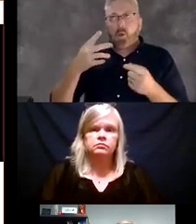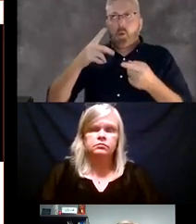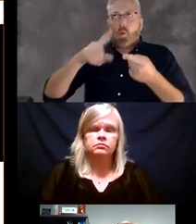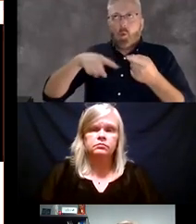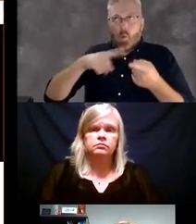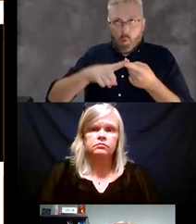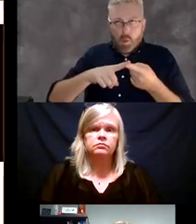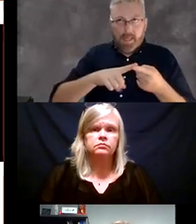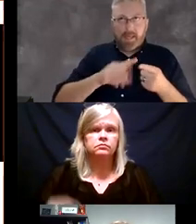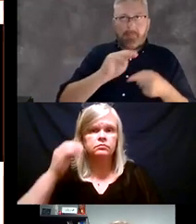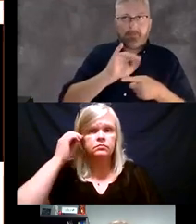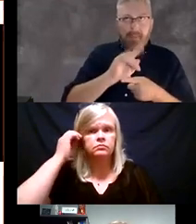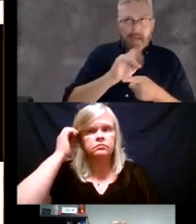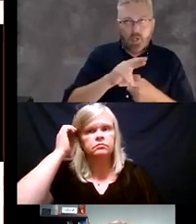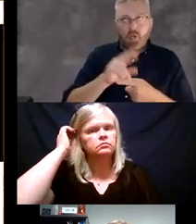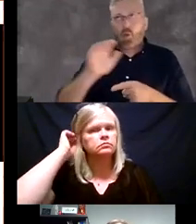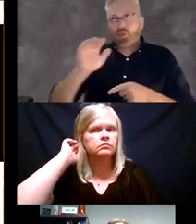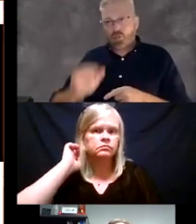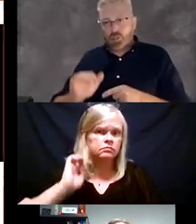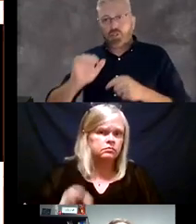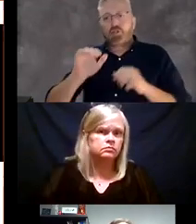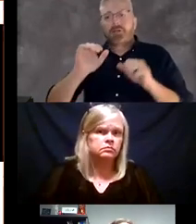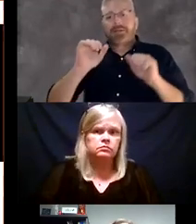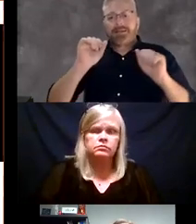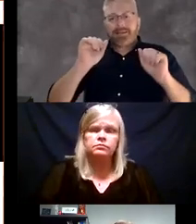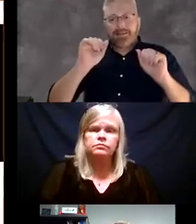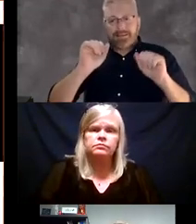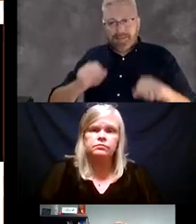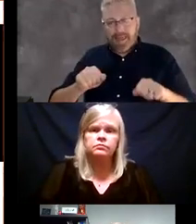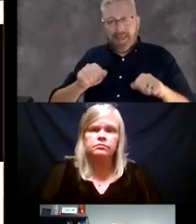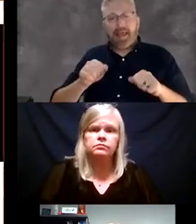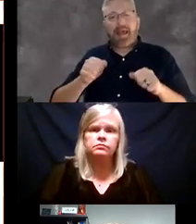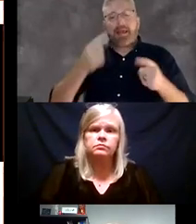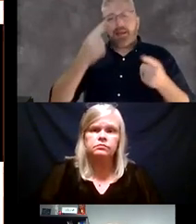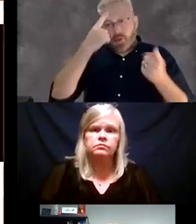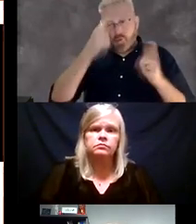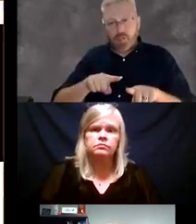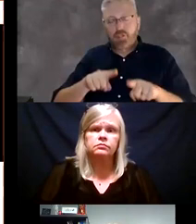CAN CONSENT TO MEDICAL PROCEDURES AND WHEN THEY CAN